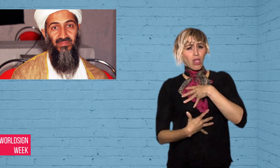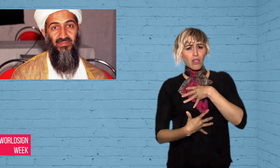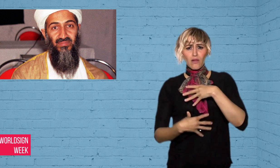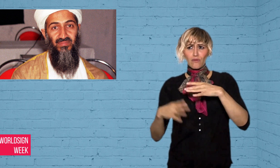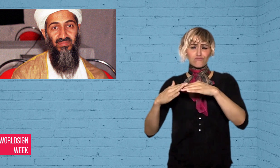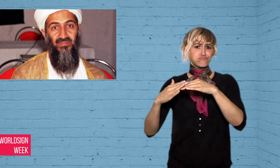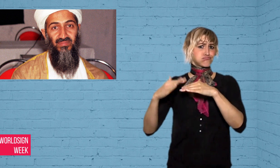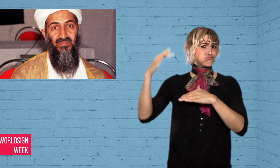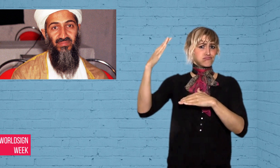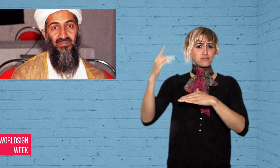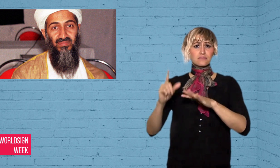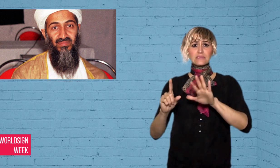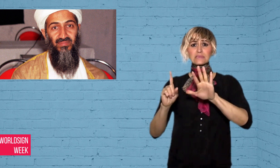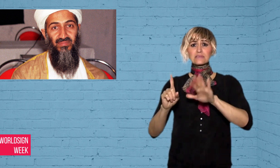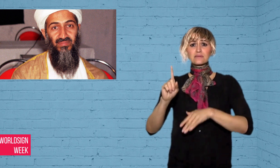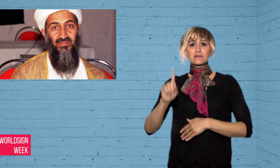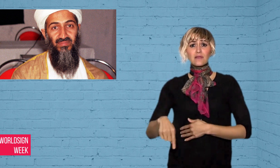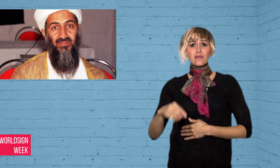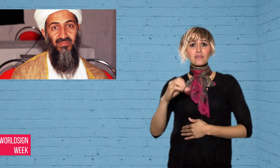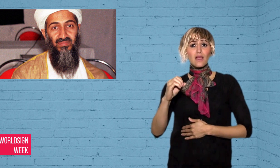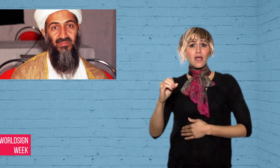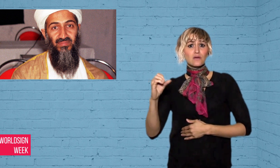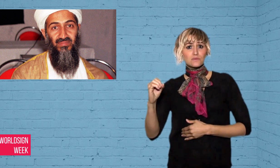6,000 others.